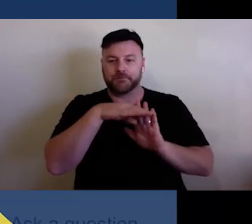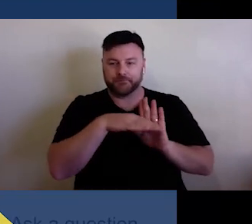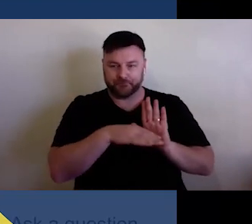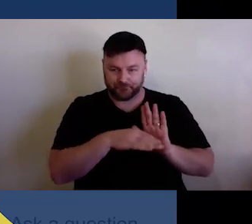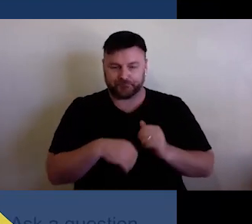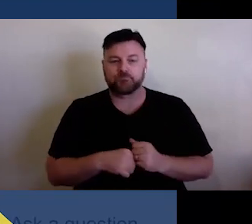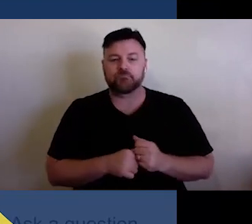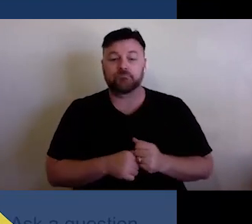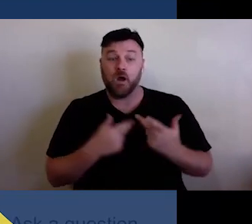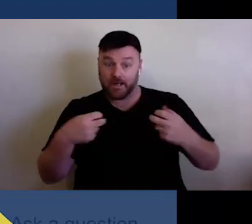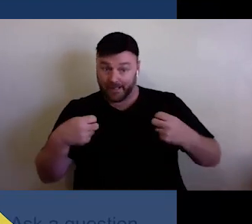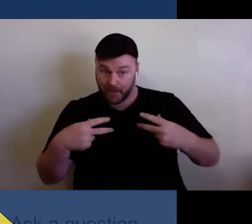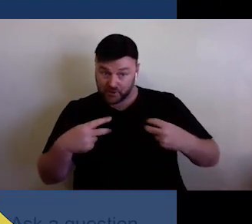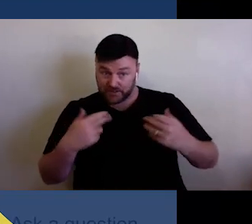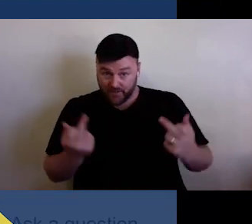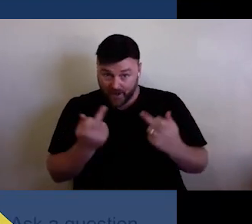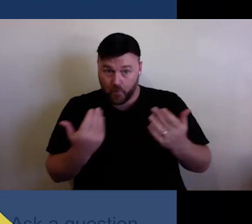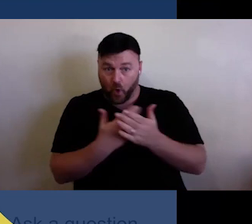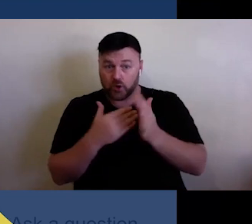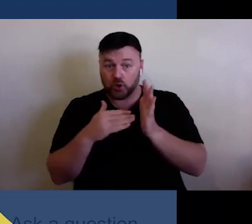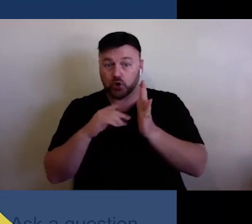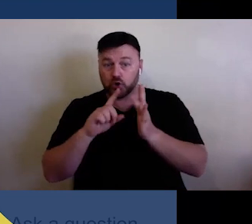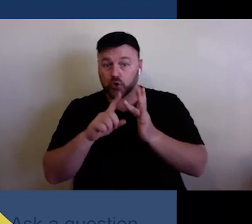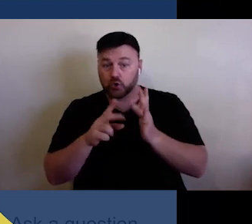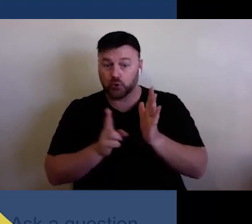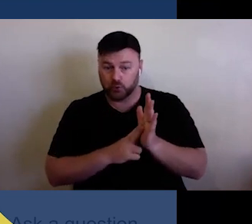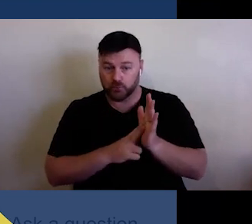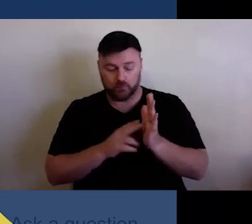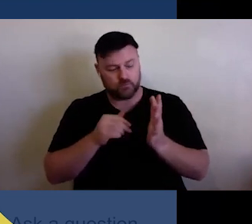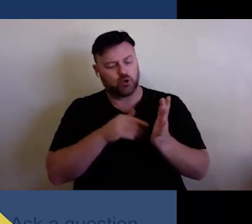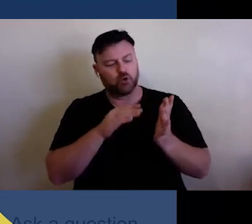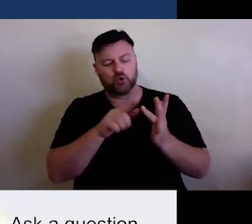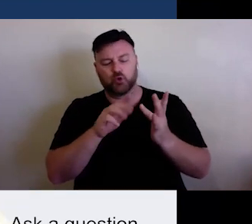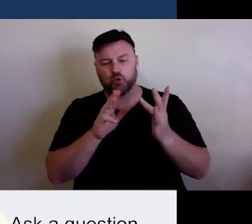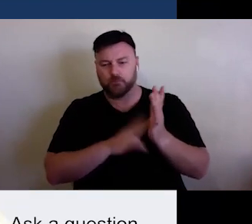your screen. If it hasn't you can click the cc button on the bottom of